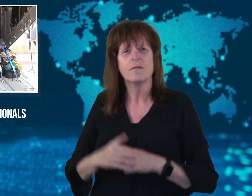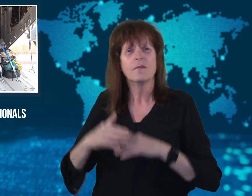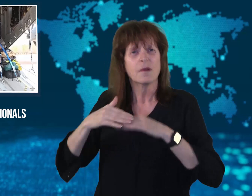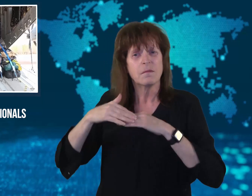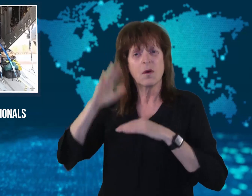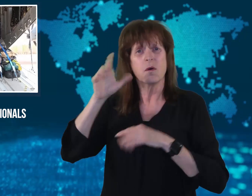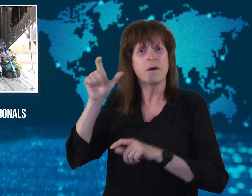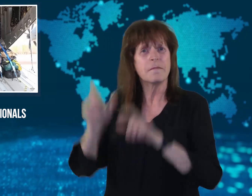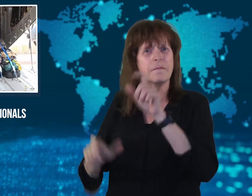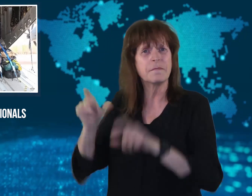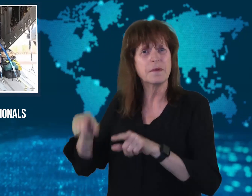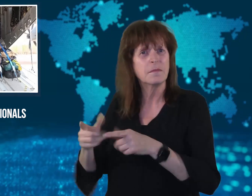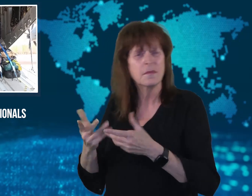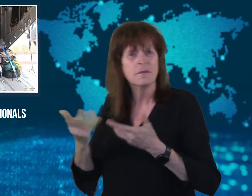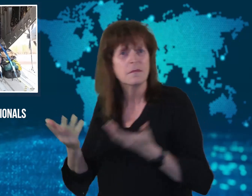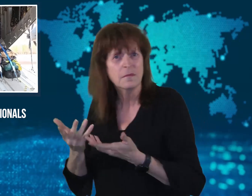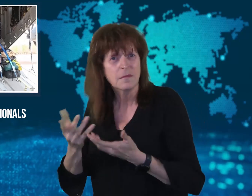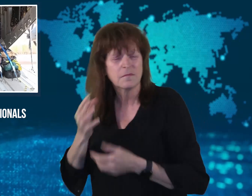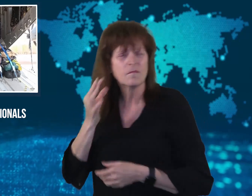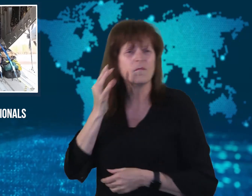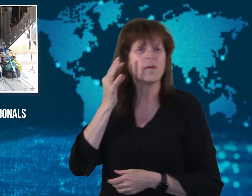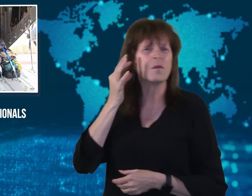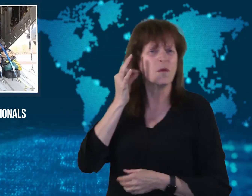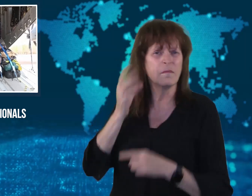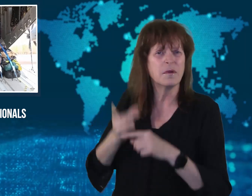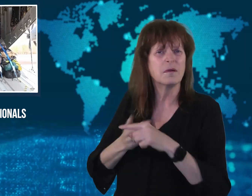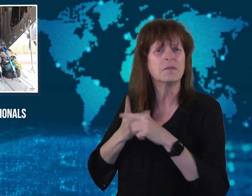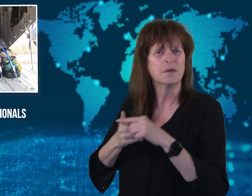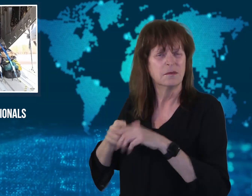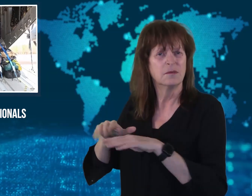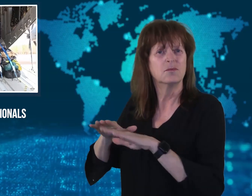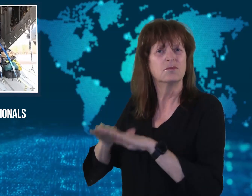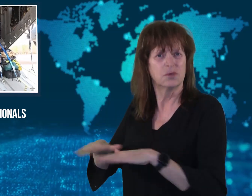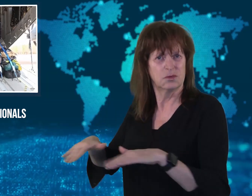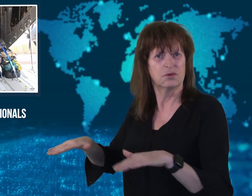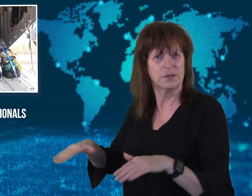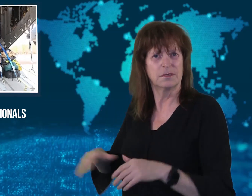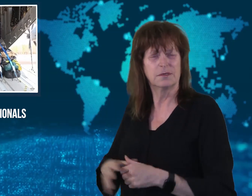Most of those people are women and children.